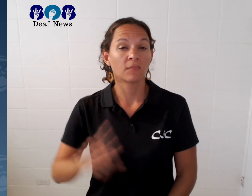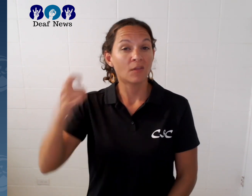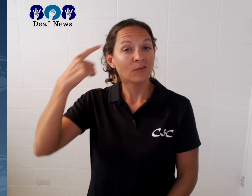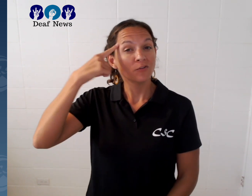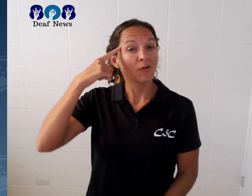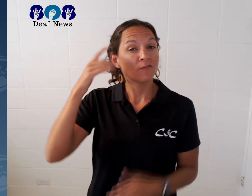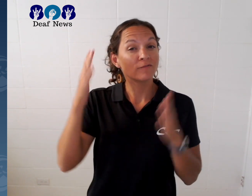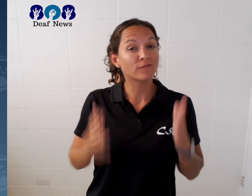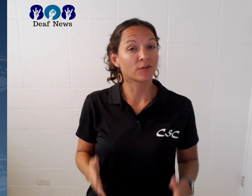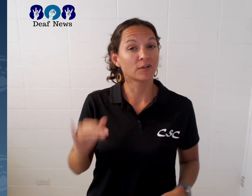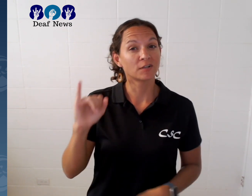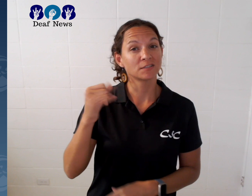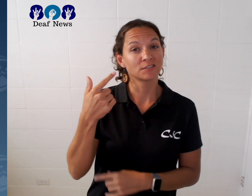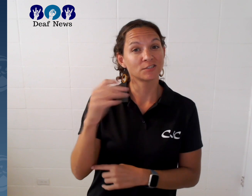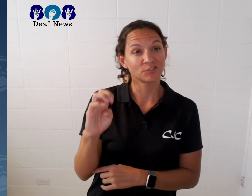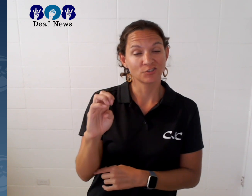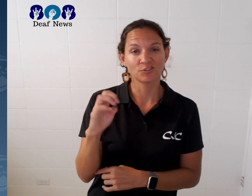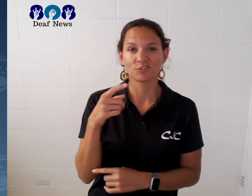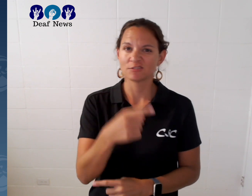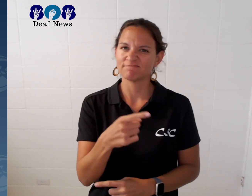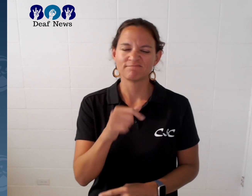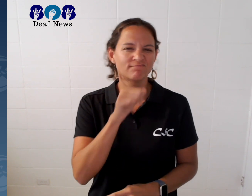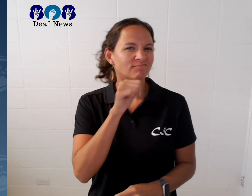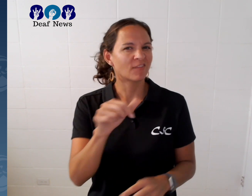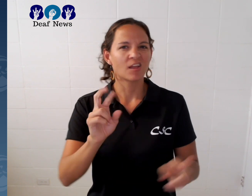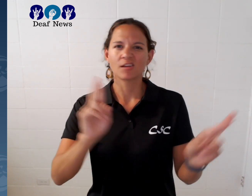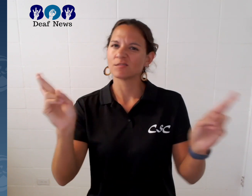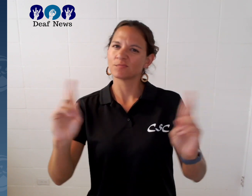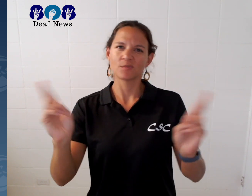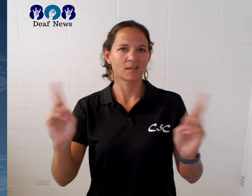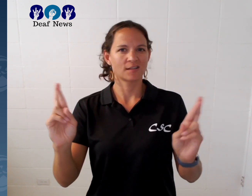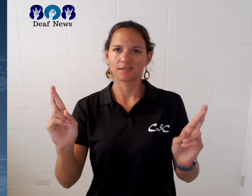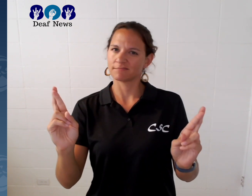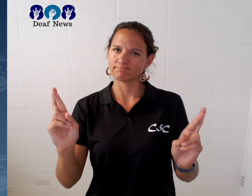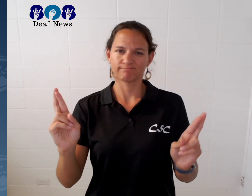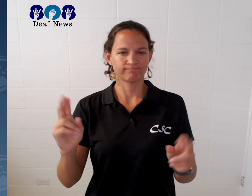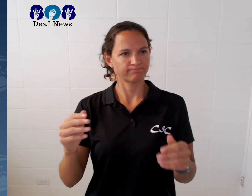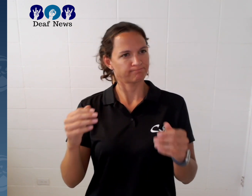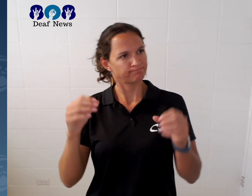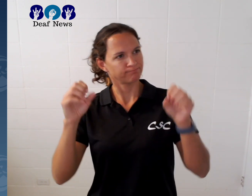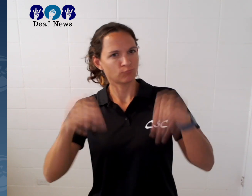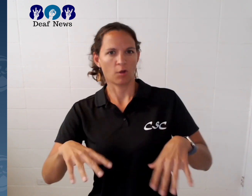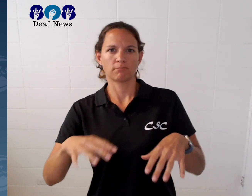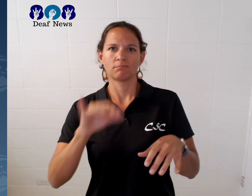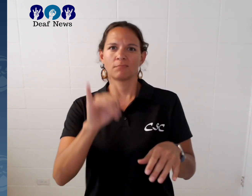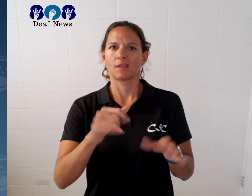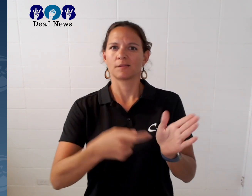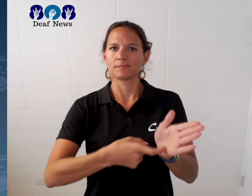restrictions due to the declining numbers. However, Governor Ige is not ready to drop